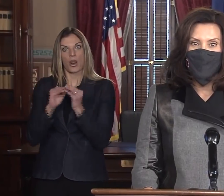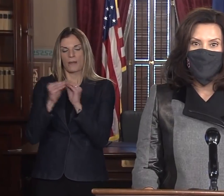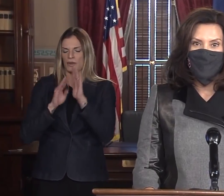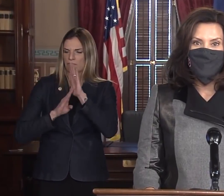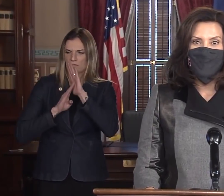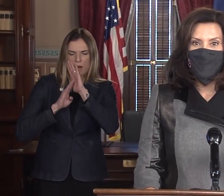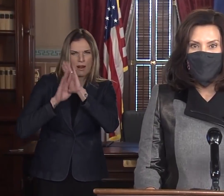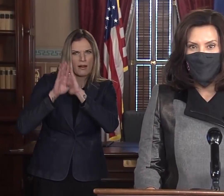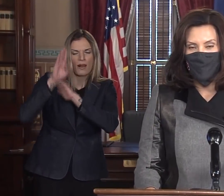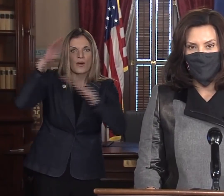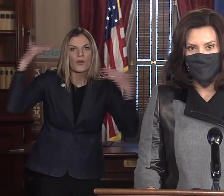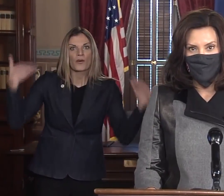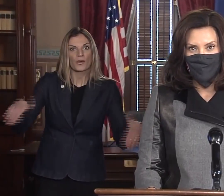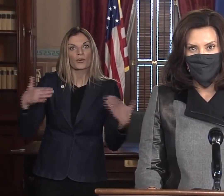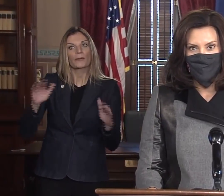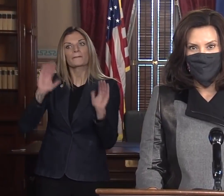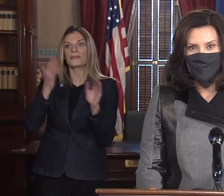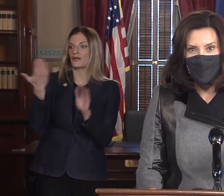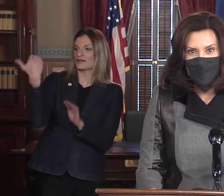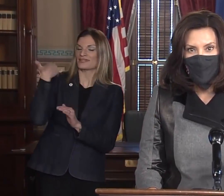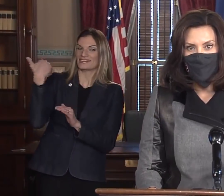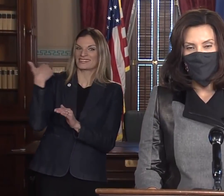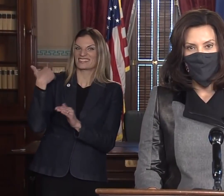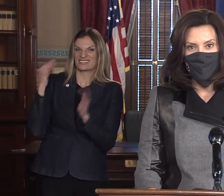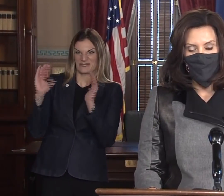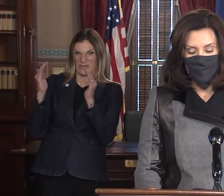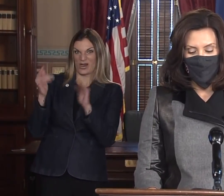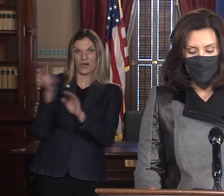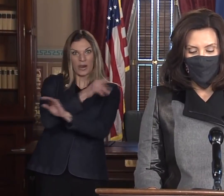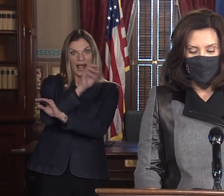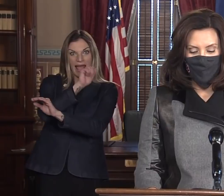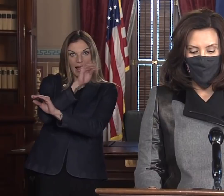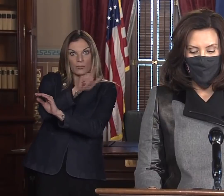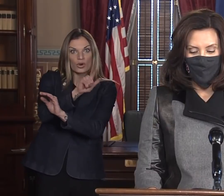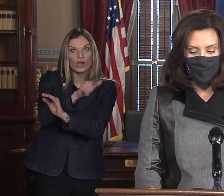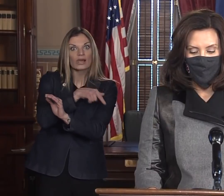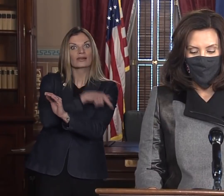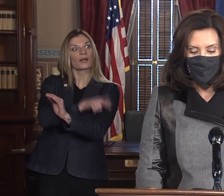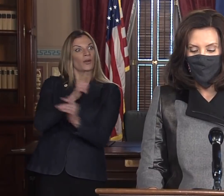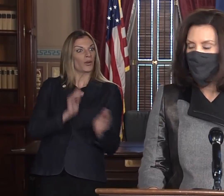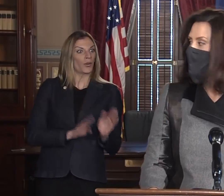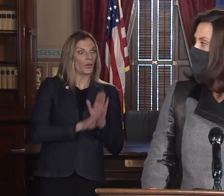WE ARE NOW AT OUR PEAK WHEN IT COMES TO DAILY NEW CASES.